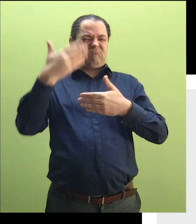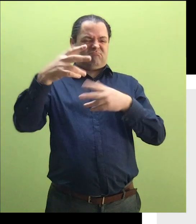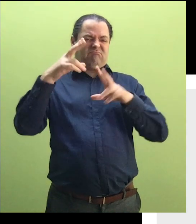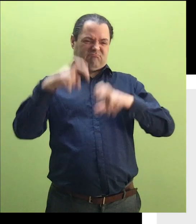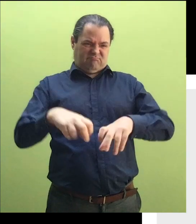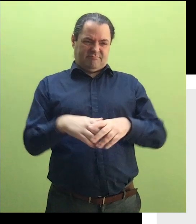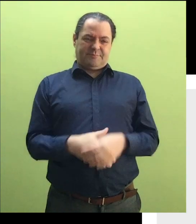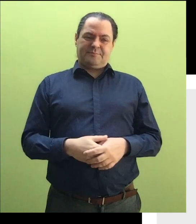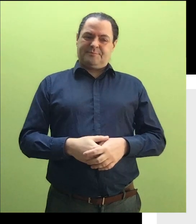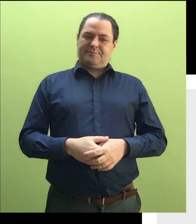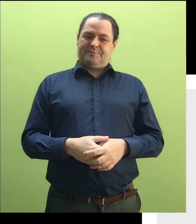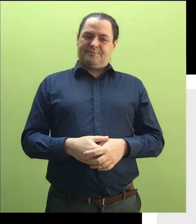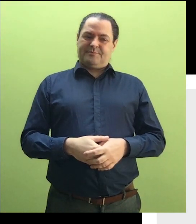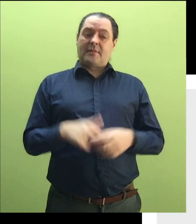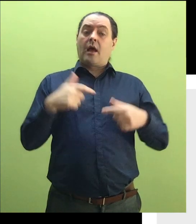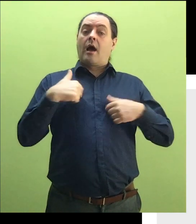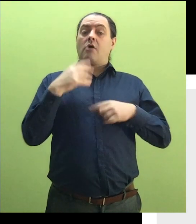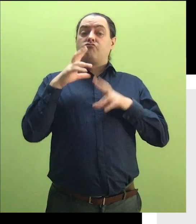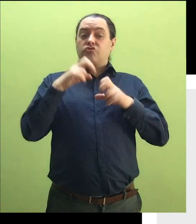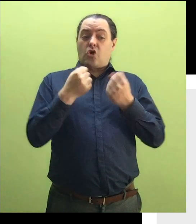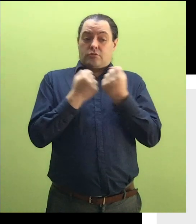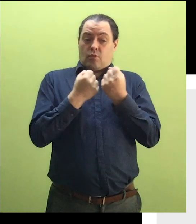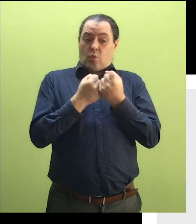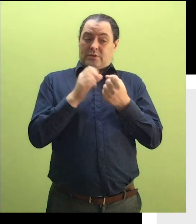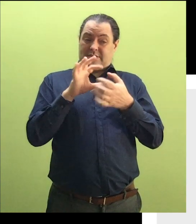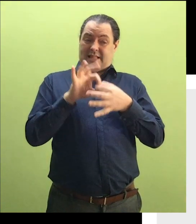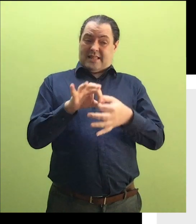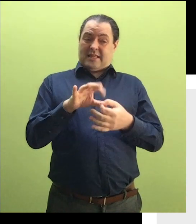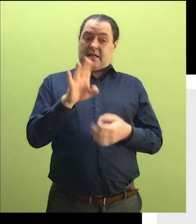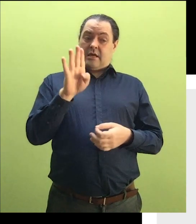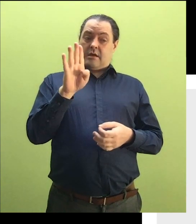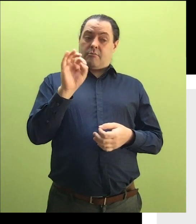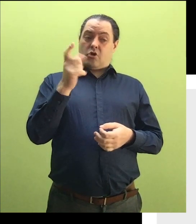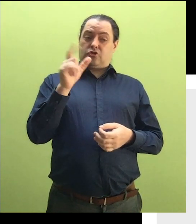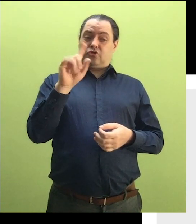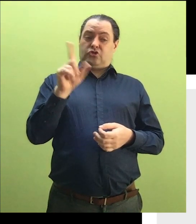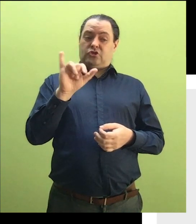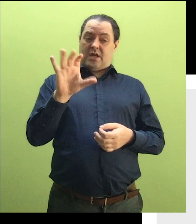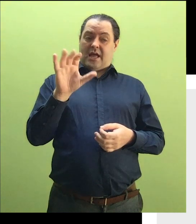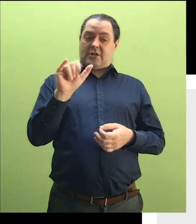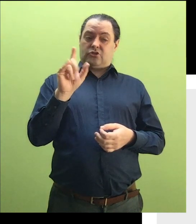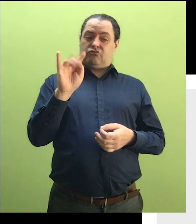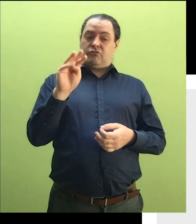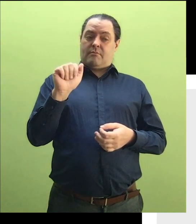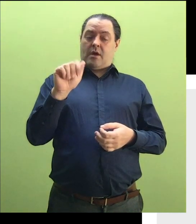supported by Boğaziçi Araştırma Projeleri project "Supporting sound language development of deaf children with hearing